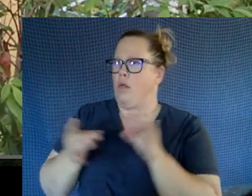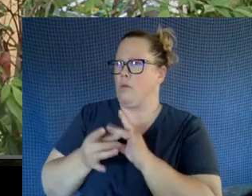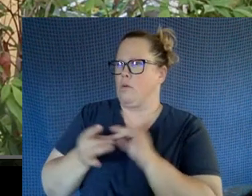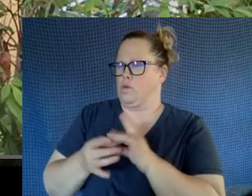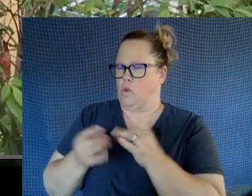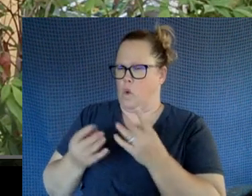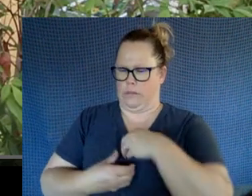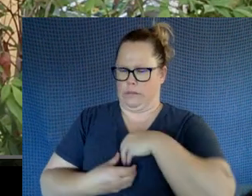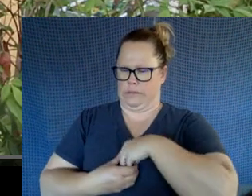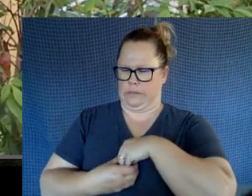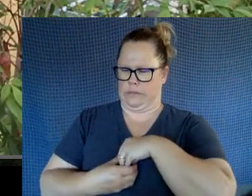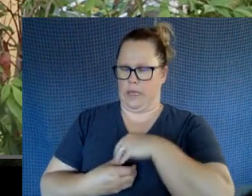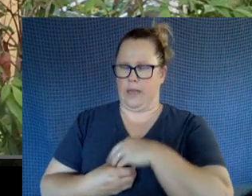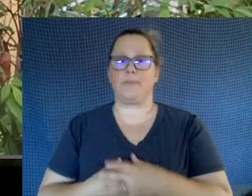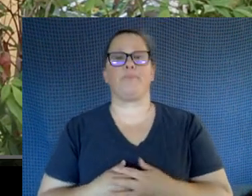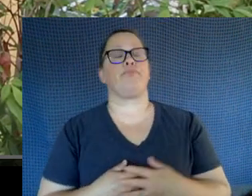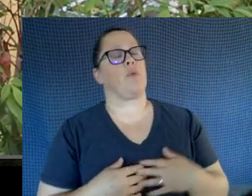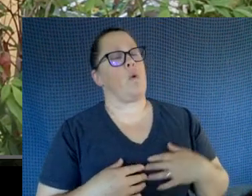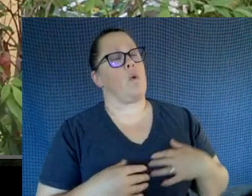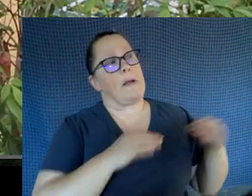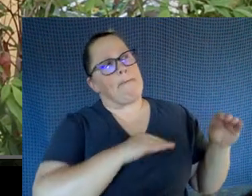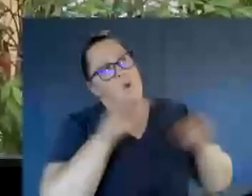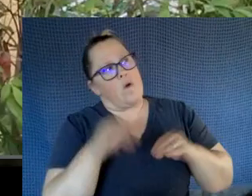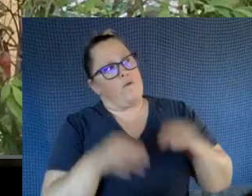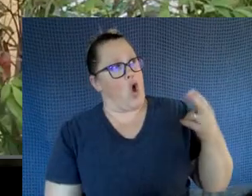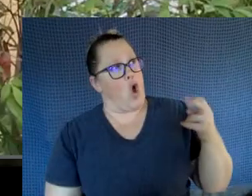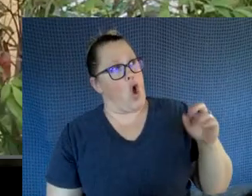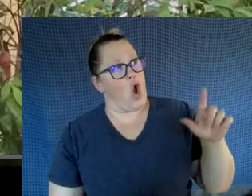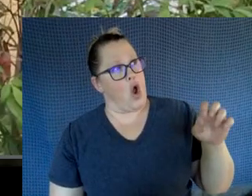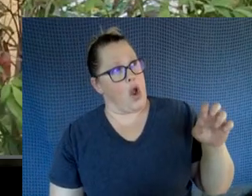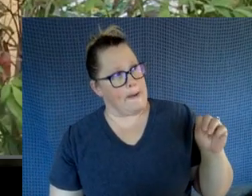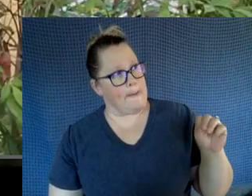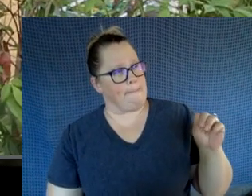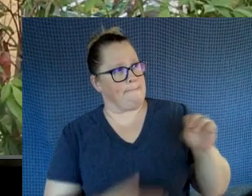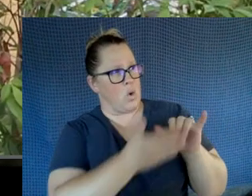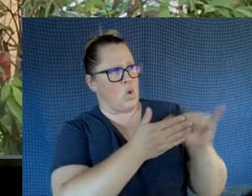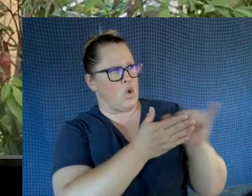moves to Harlem New York. His family lived in a place in which well it was